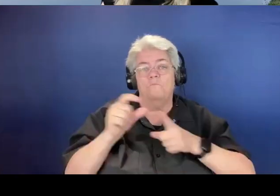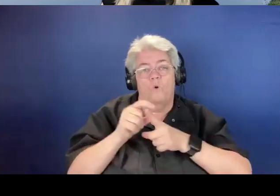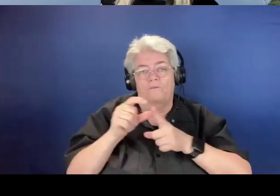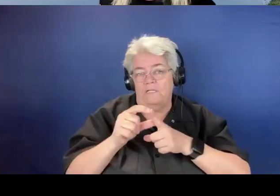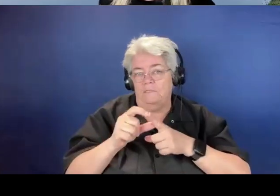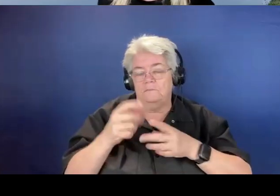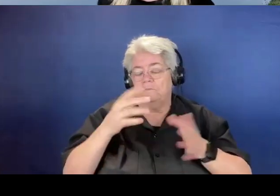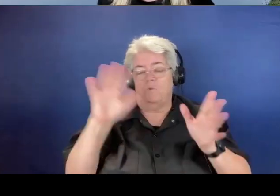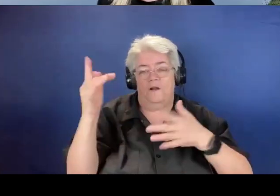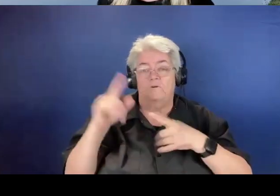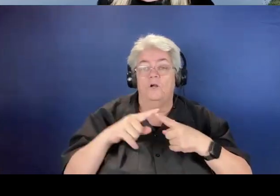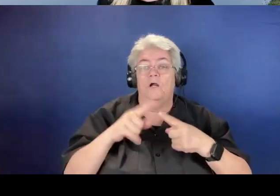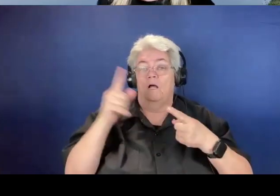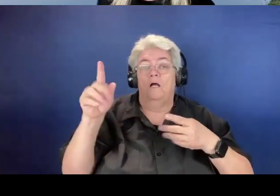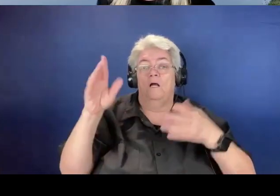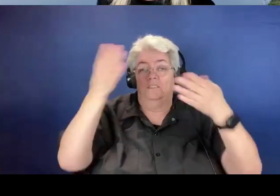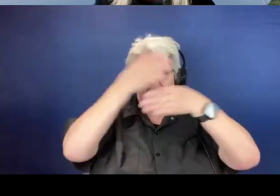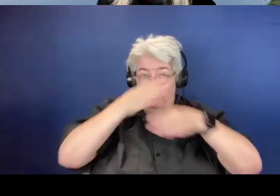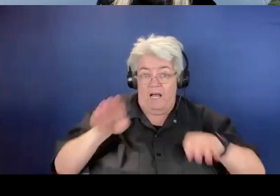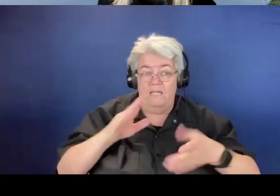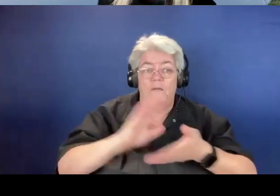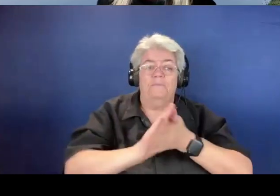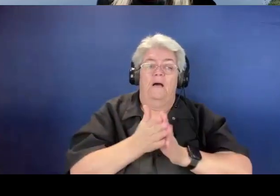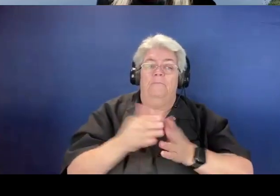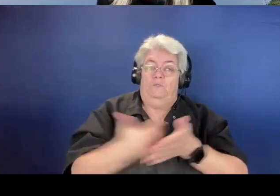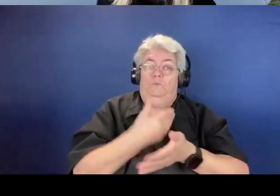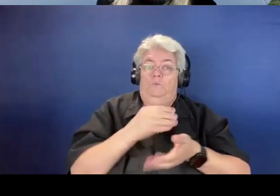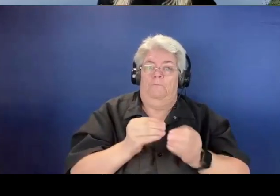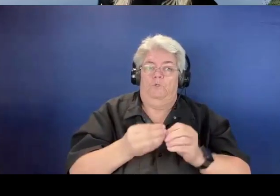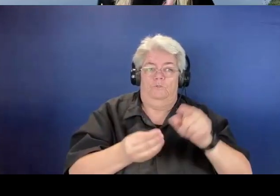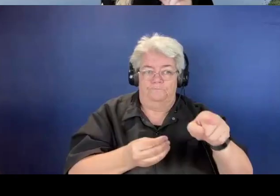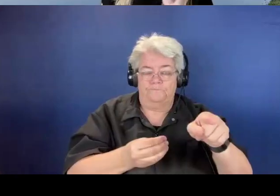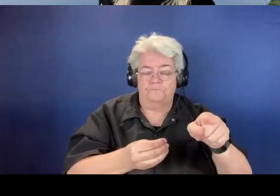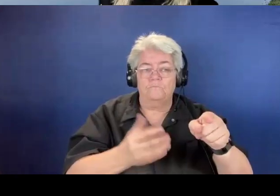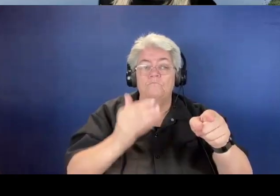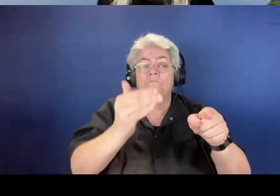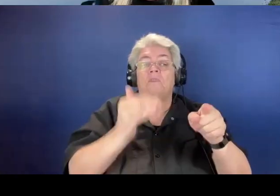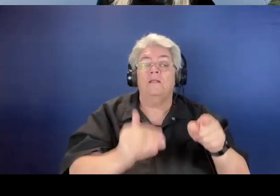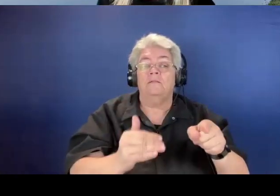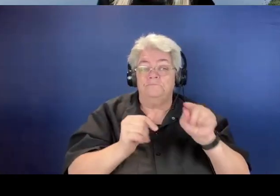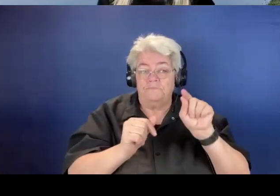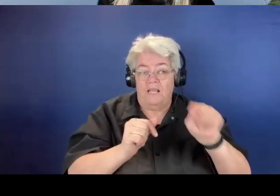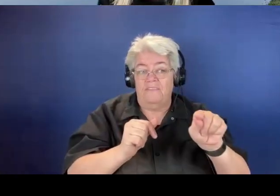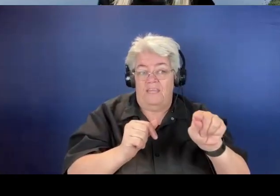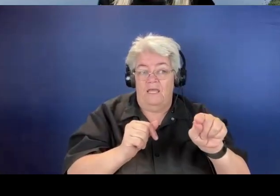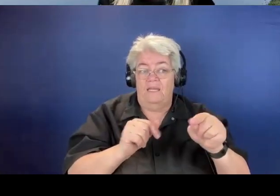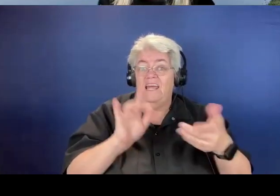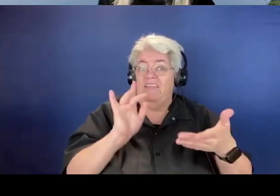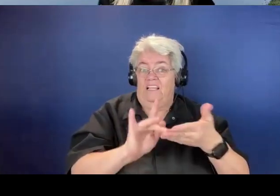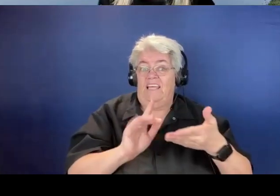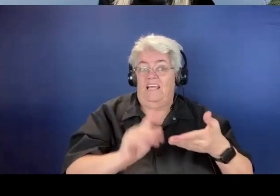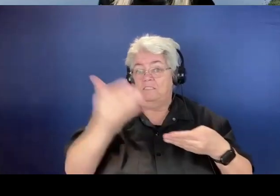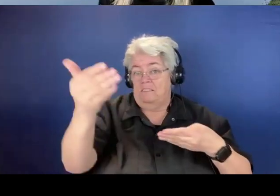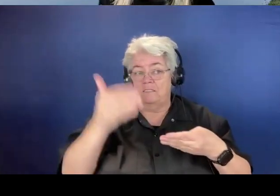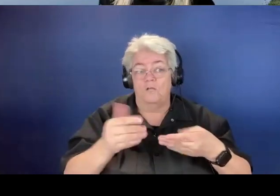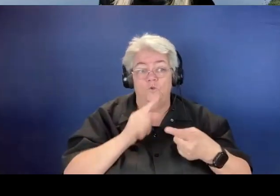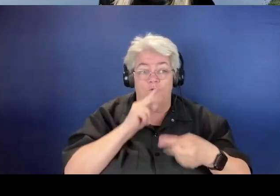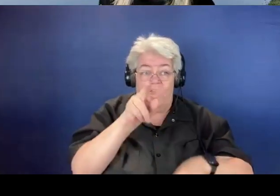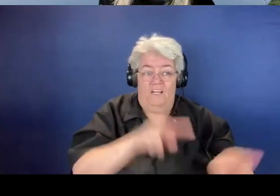And then you calculate this number here. And then in the links that we have, you'll be able to identify if the child